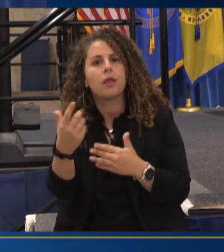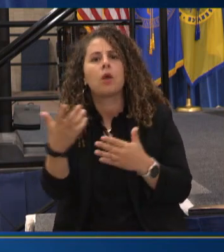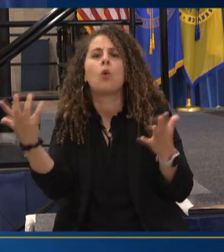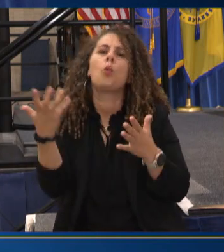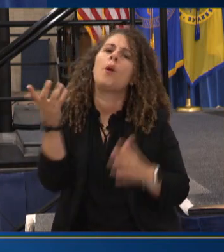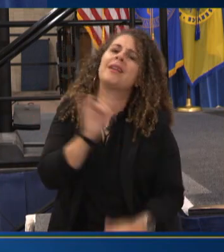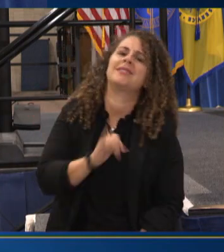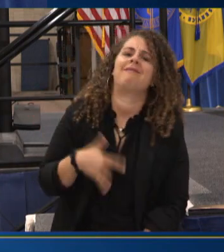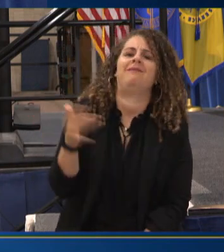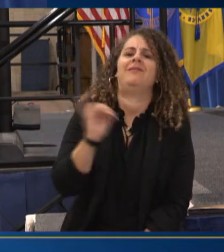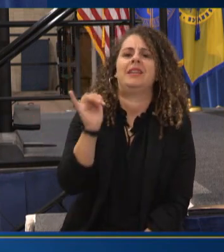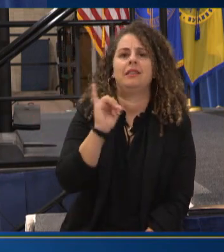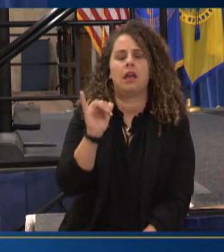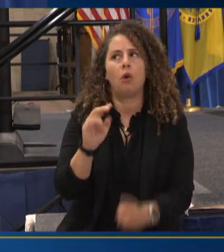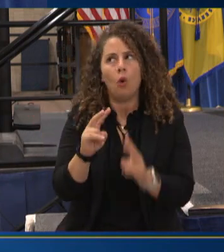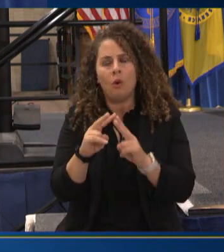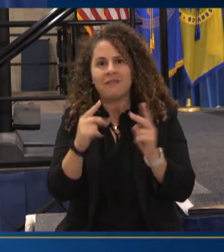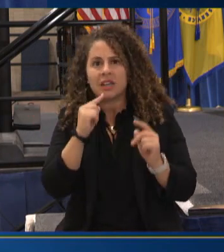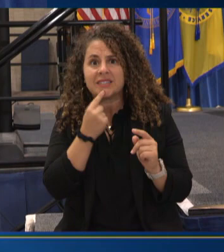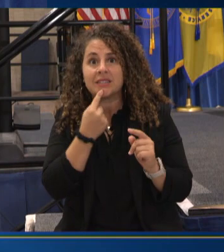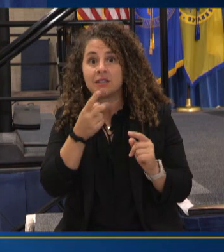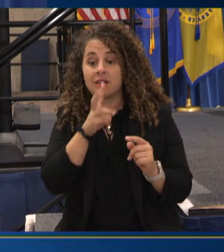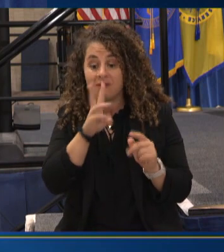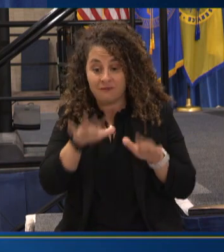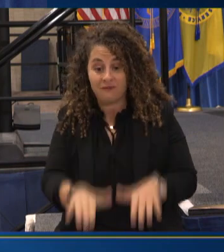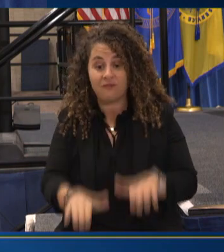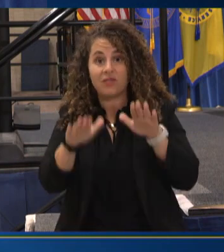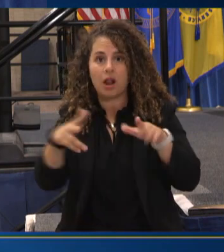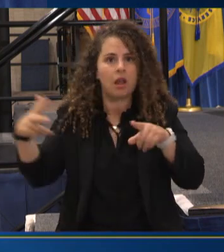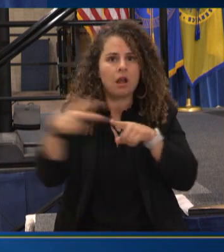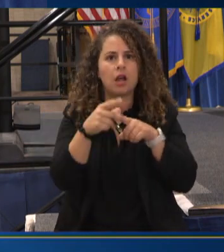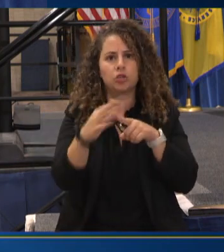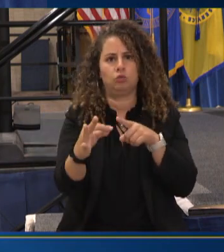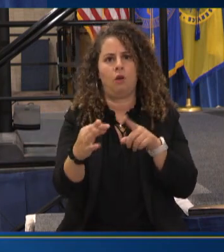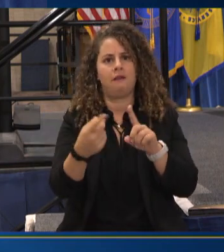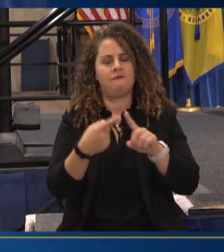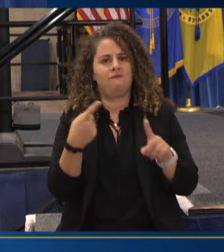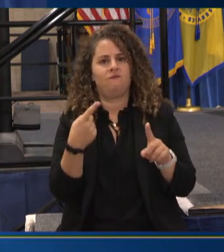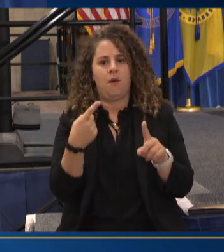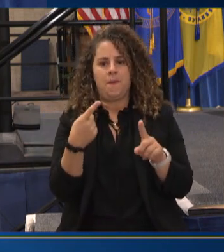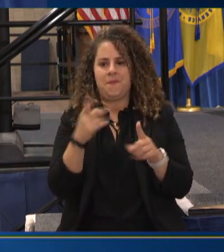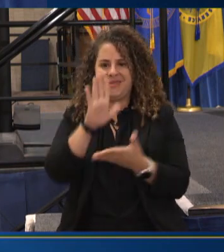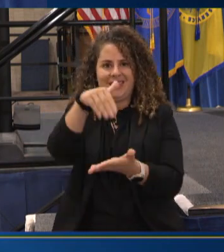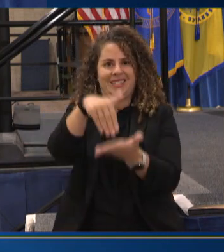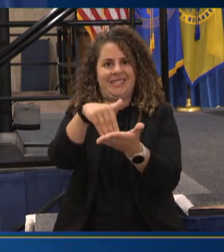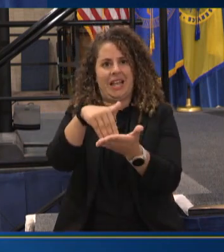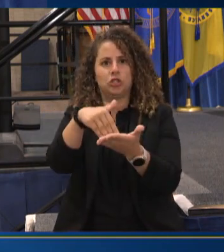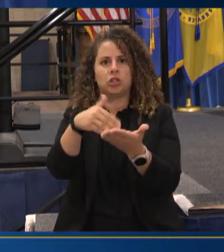Which is very serious when flooding cuts you off from the center of goods, when you